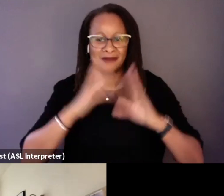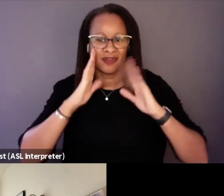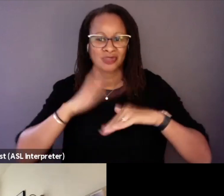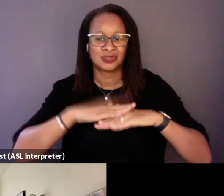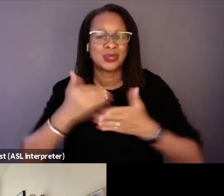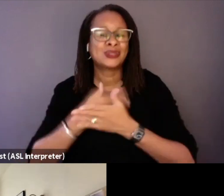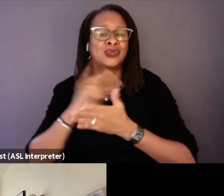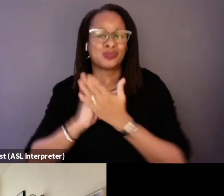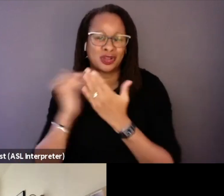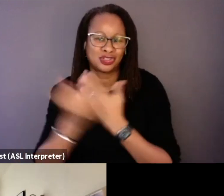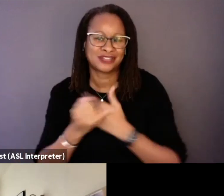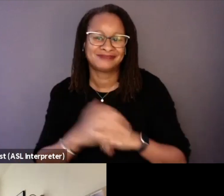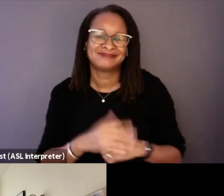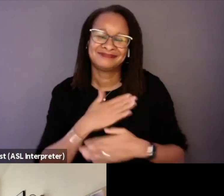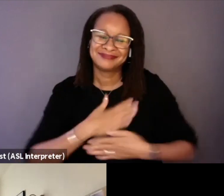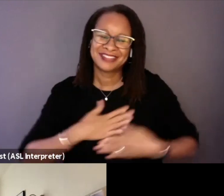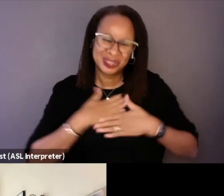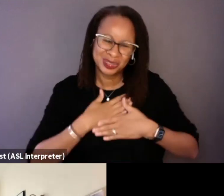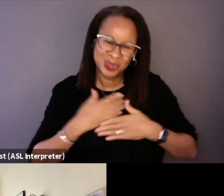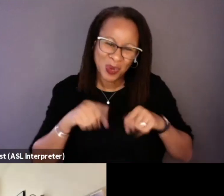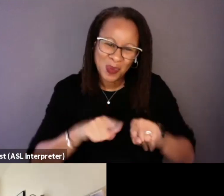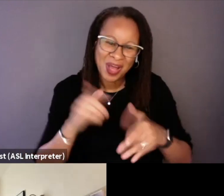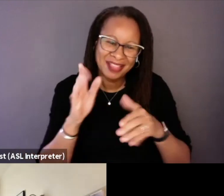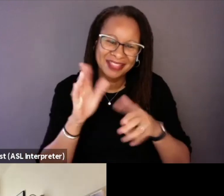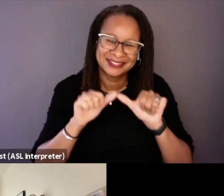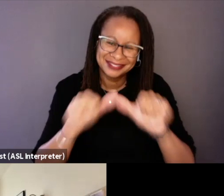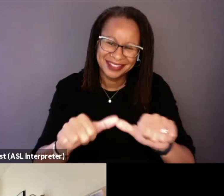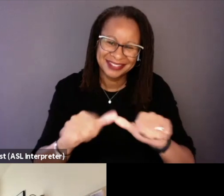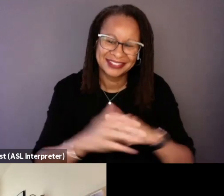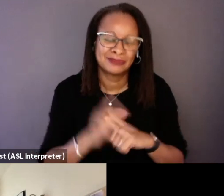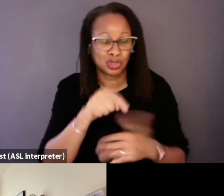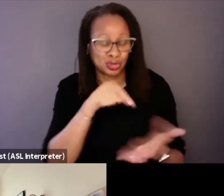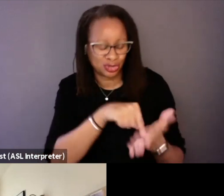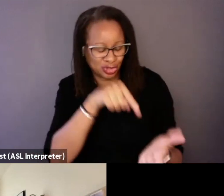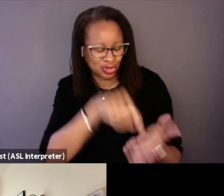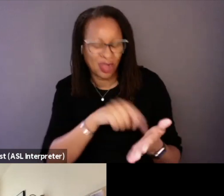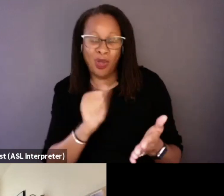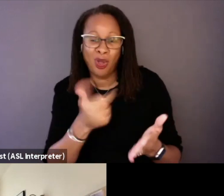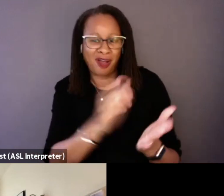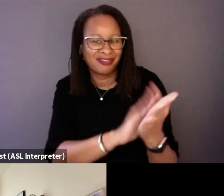Okay. Enjoy it while it lasts. You deserve all of these accolades